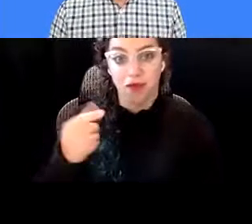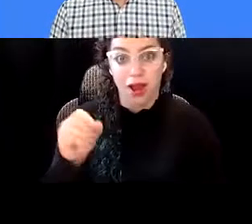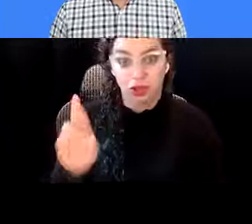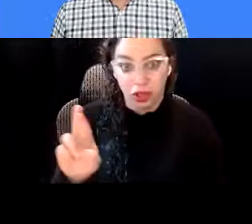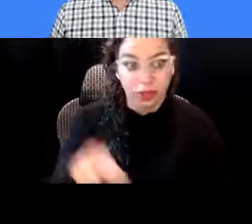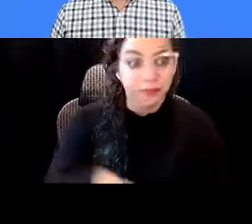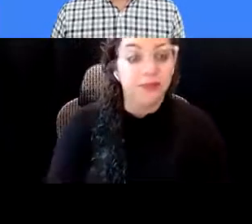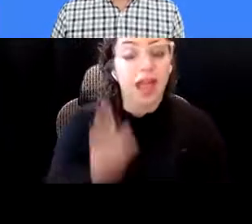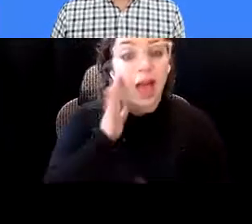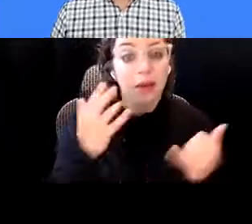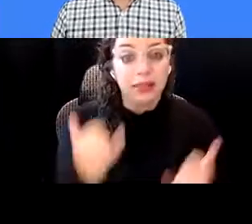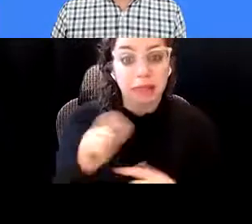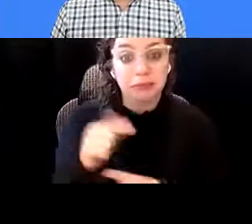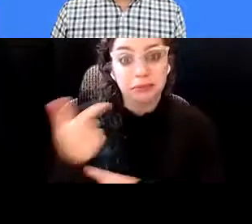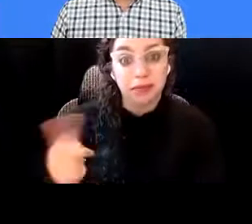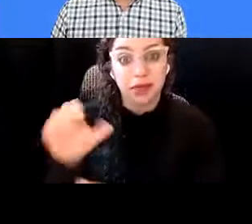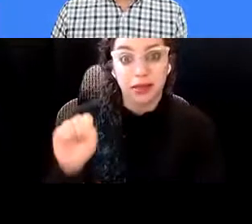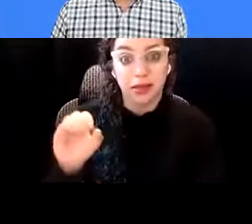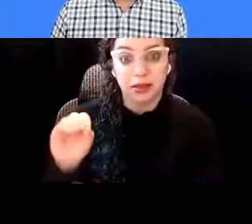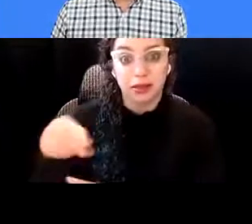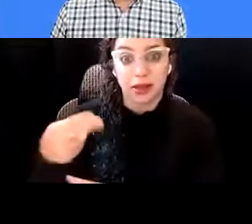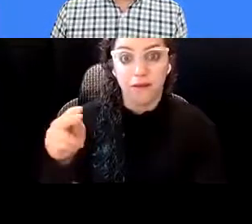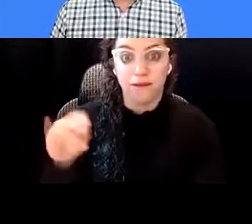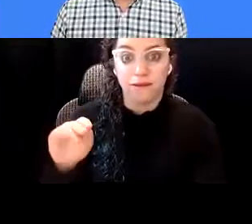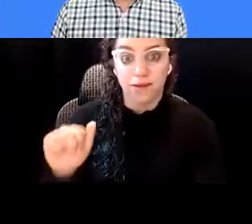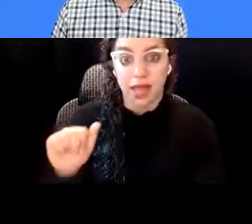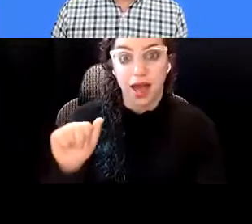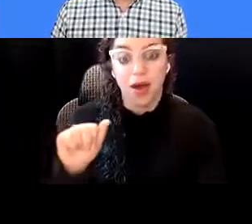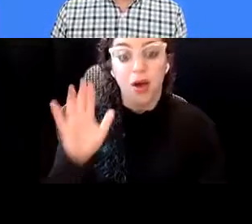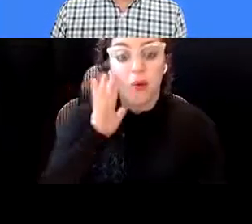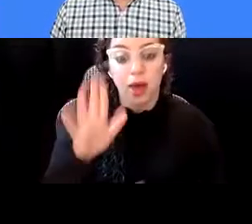I'm going to now hand this over to Sophia to introduce another one of our sponsors - the Education Law Center.